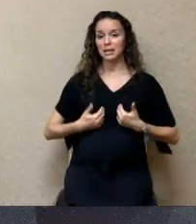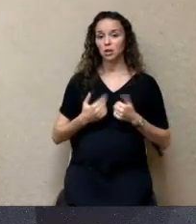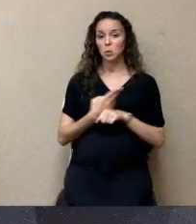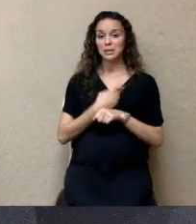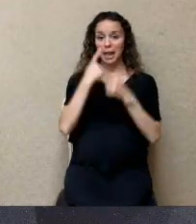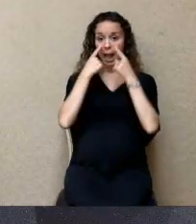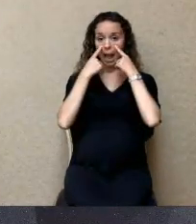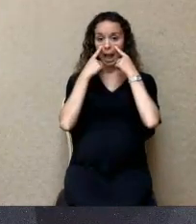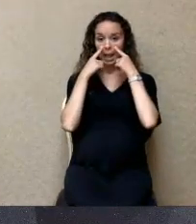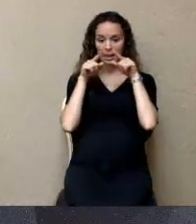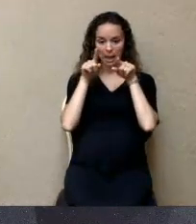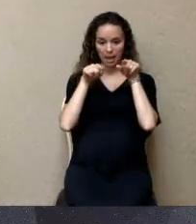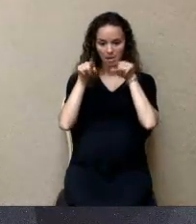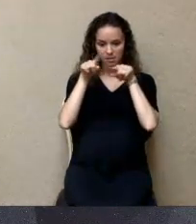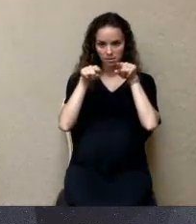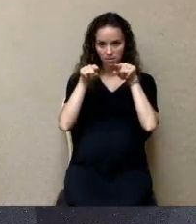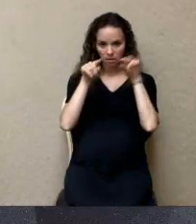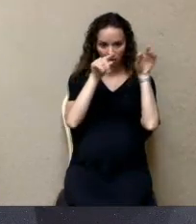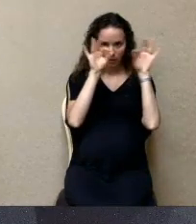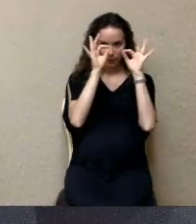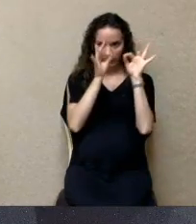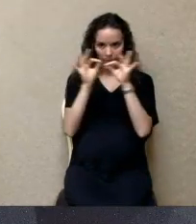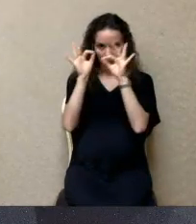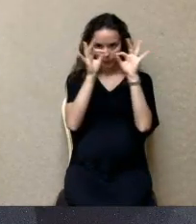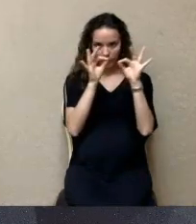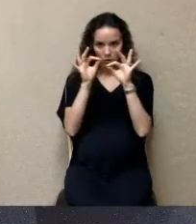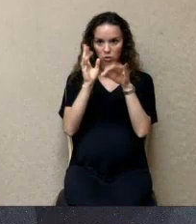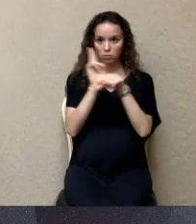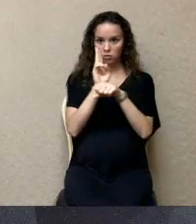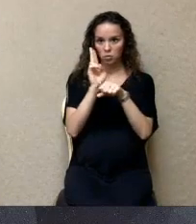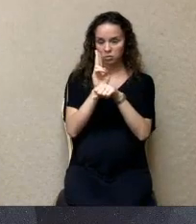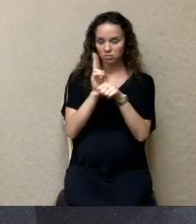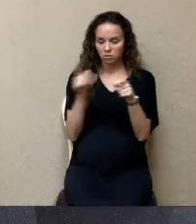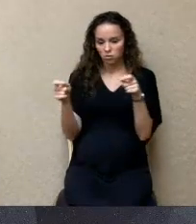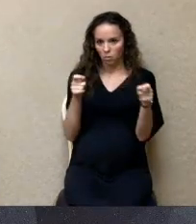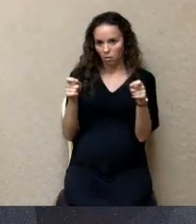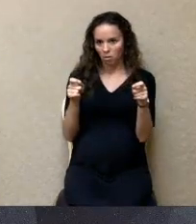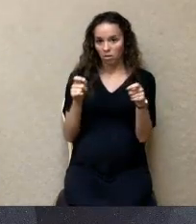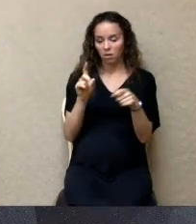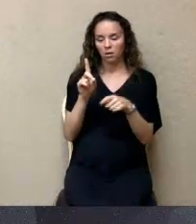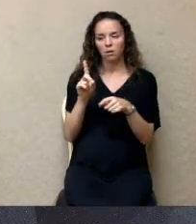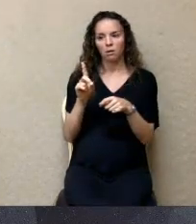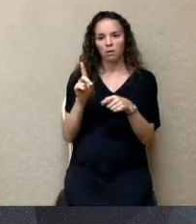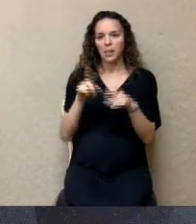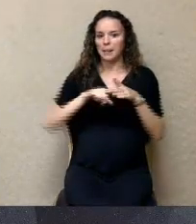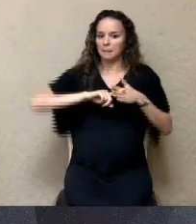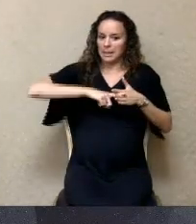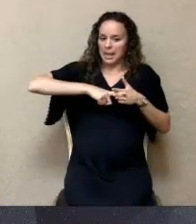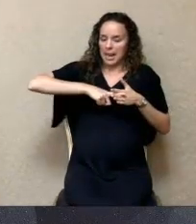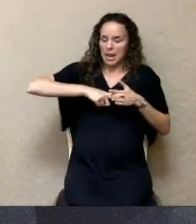So, people who use their eyes to control their devices, we see a lot of fatigue right at the beginning of starting to